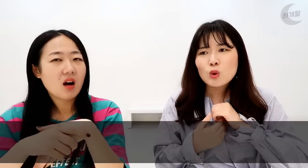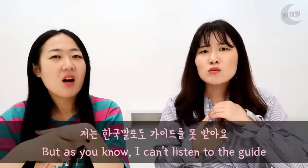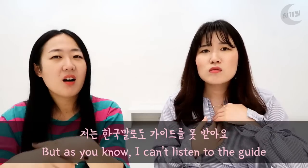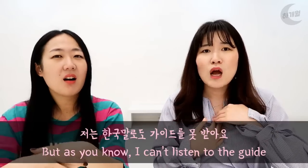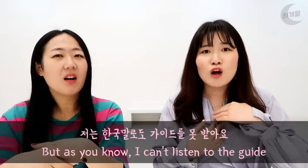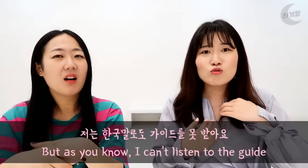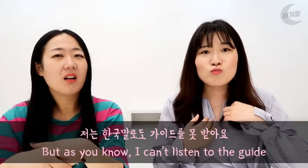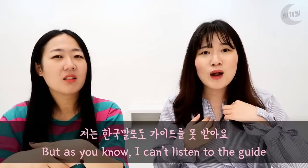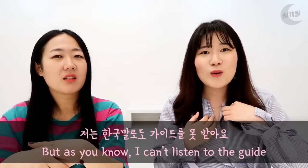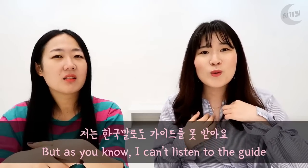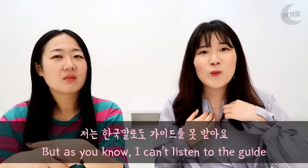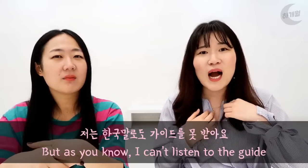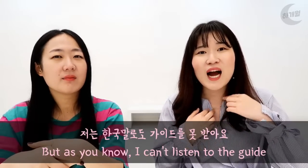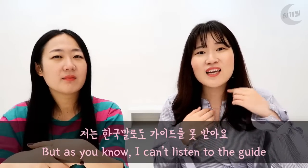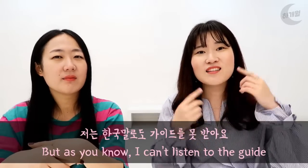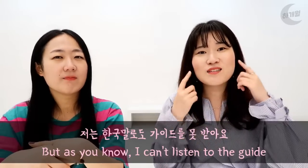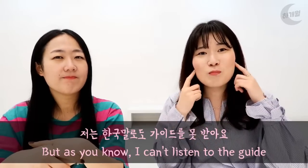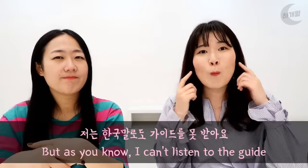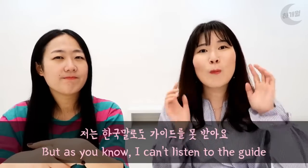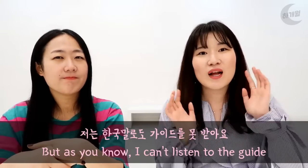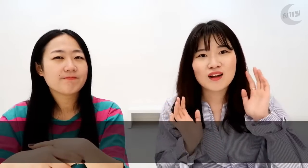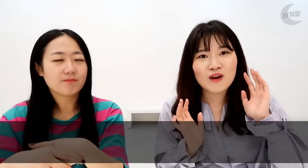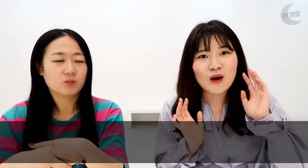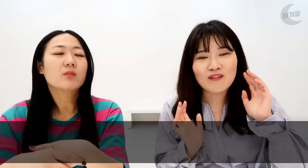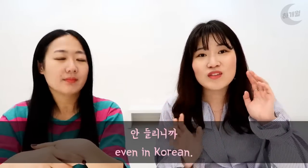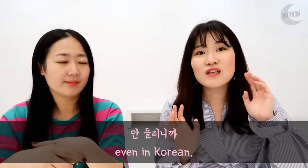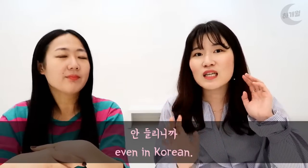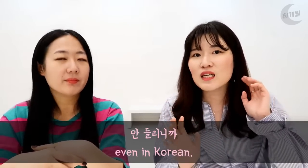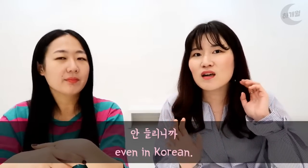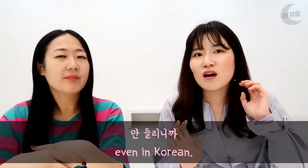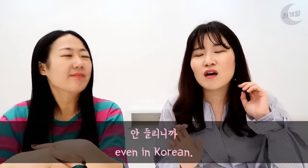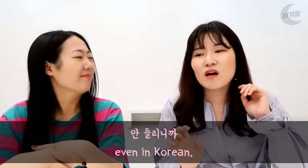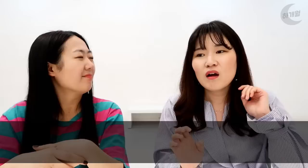But as you know, I can’t listen to the guide even in Korean.